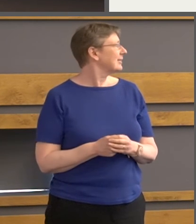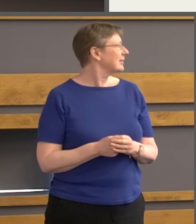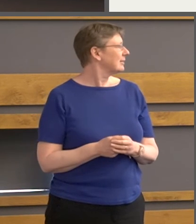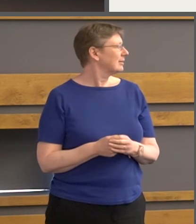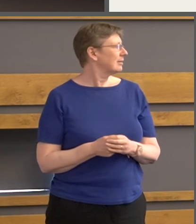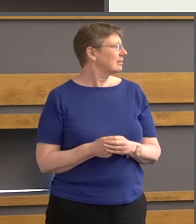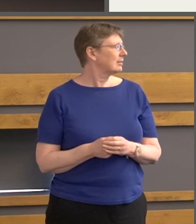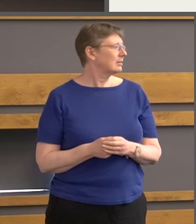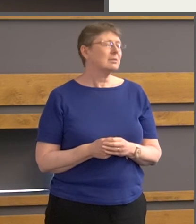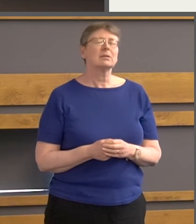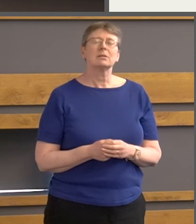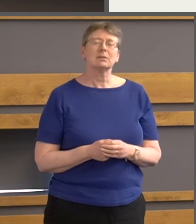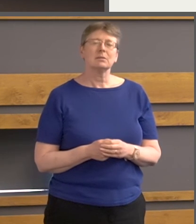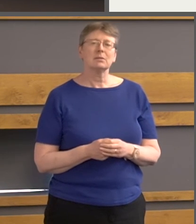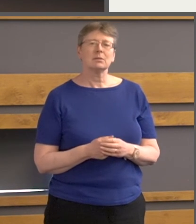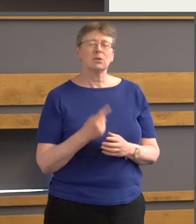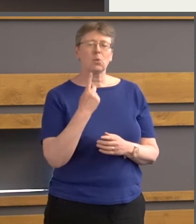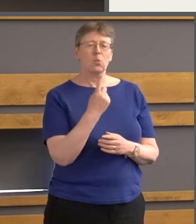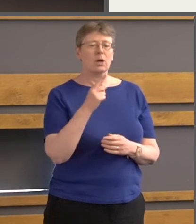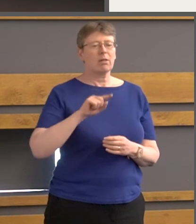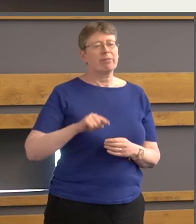There were as many as 1,000 jutewallahs